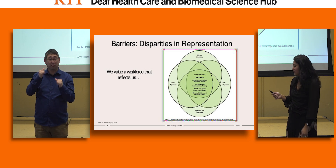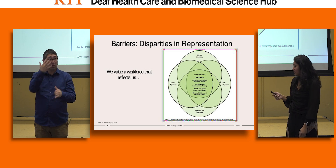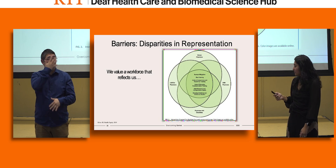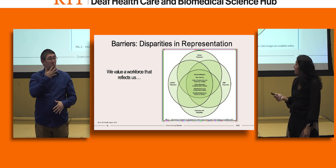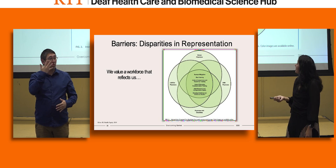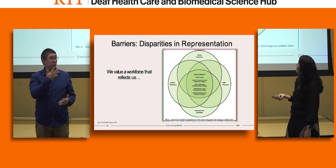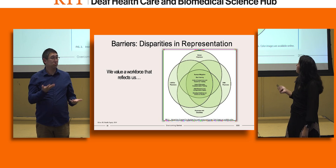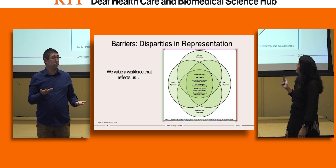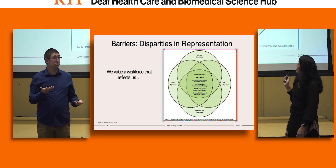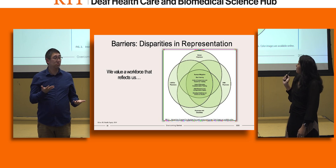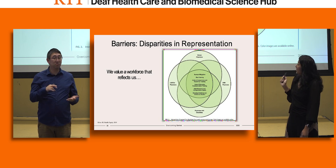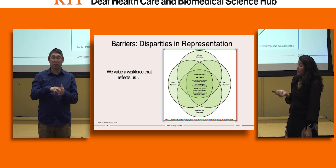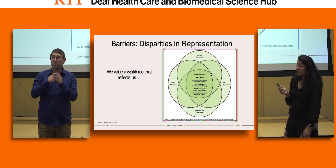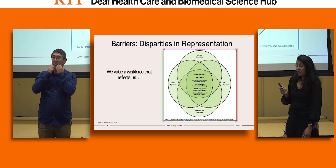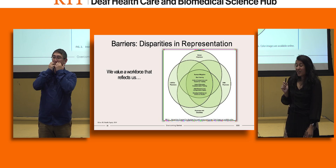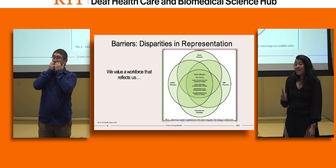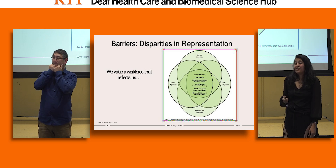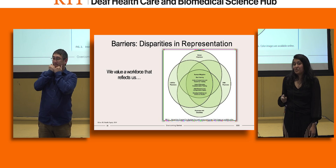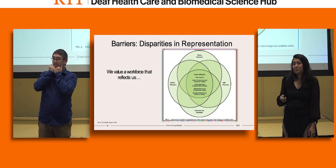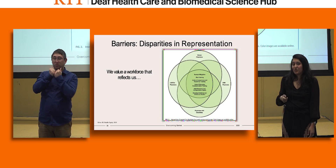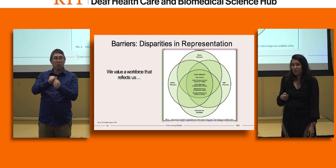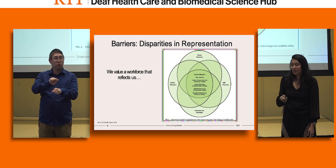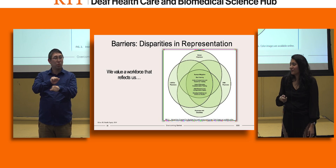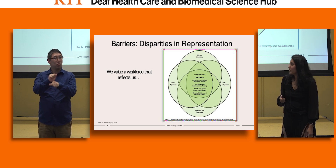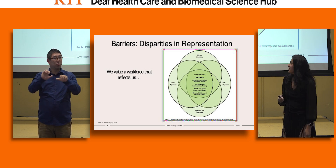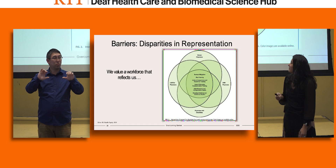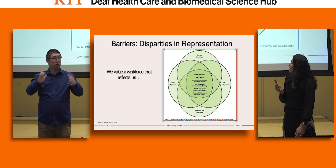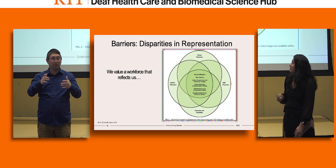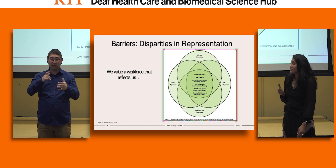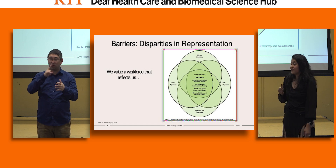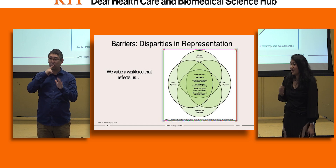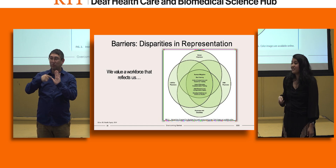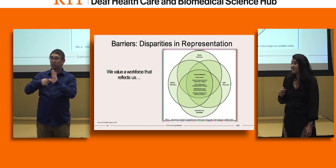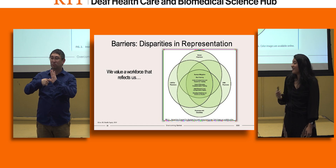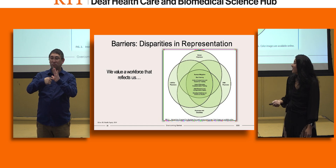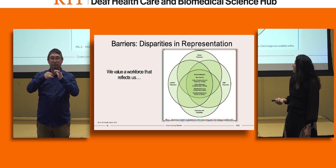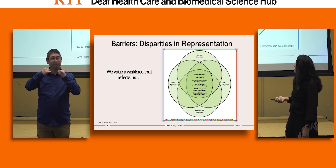So, we value a workforce that reflects us.